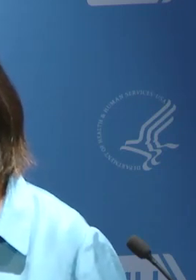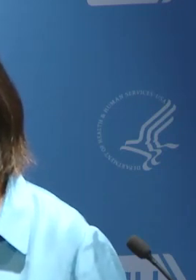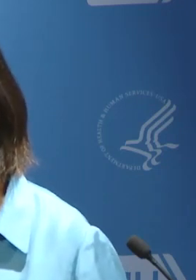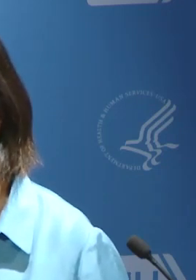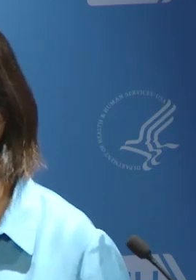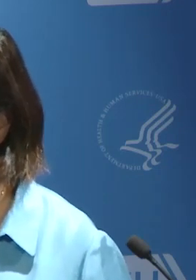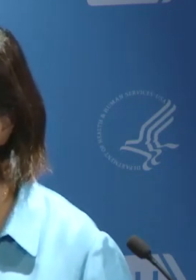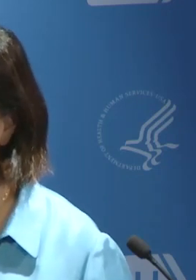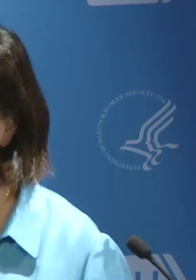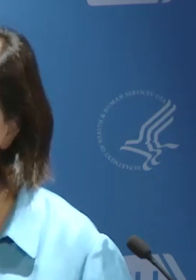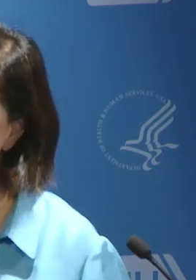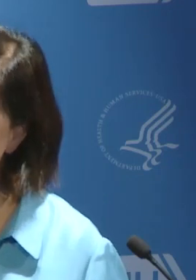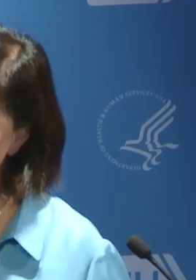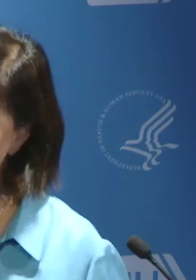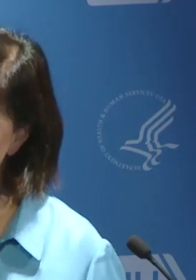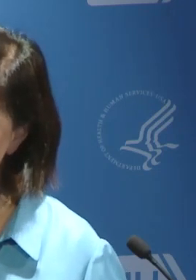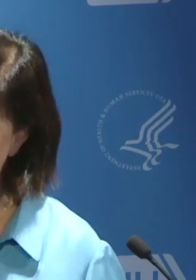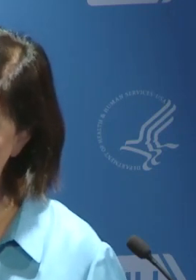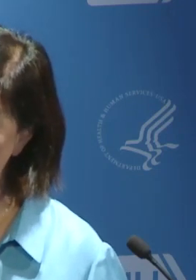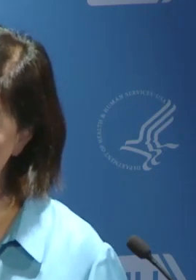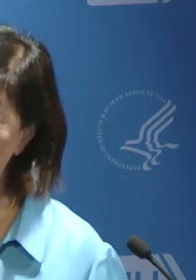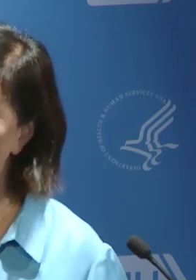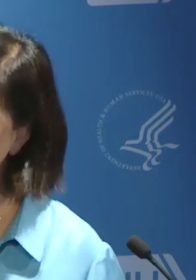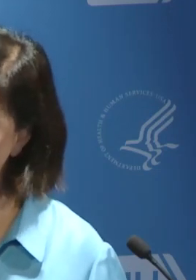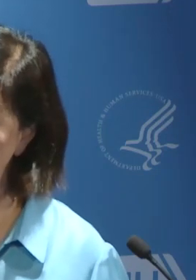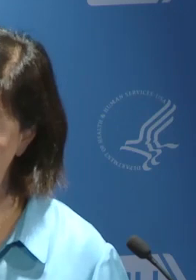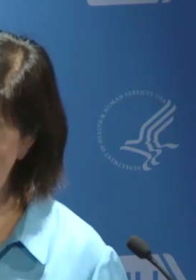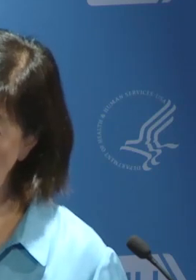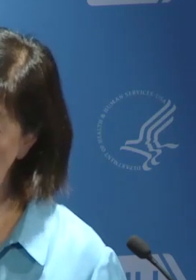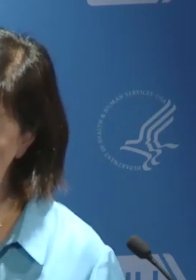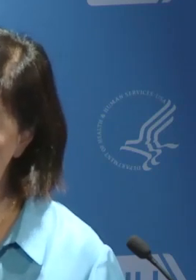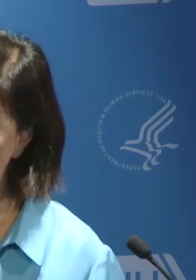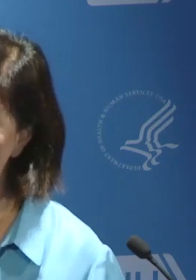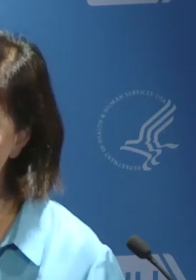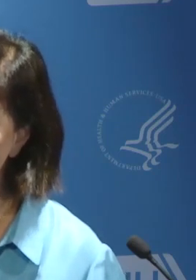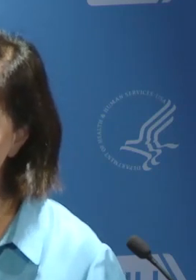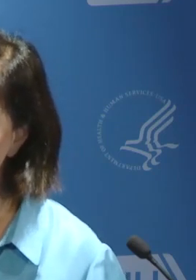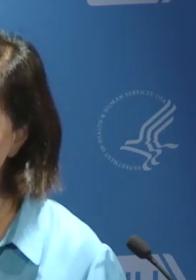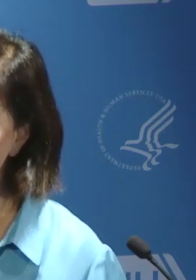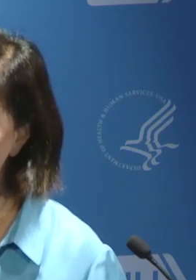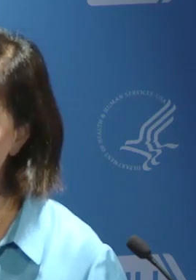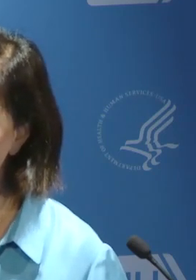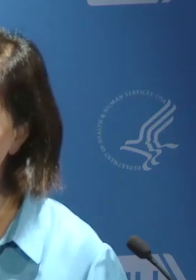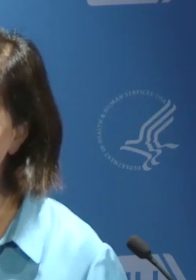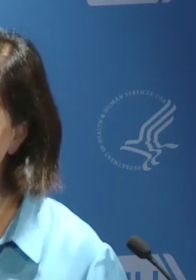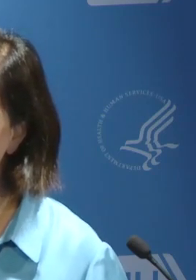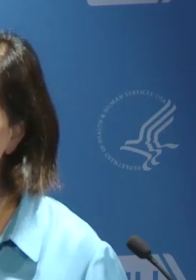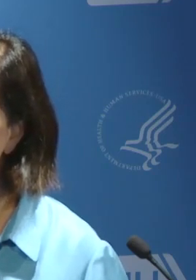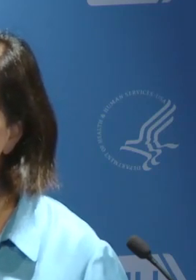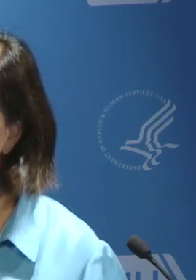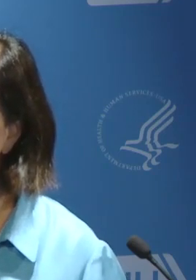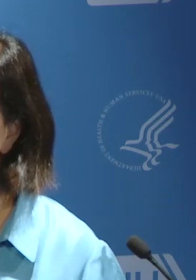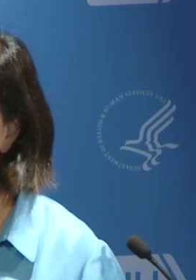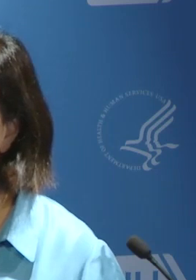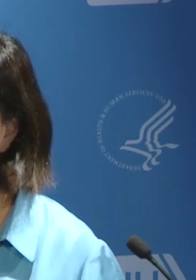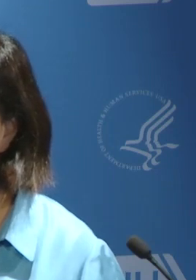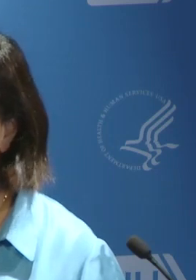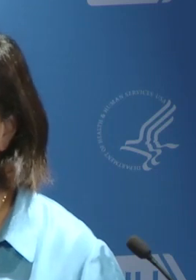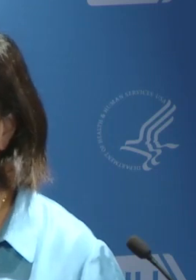INHIBITION. WE DID SEE TBK INHIBITION, OTHER PEOPLE HAVE.